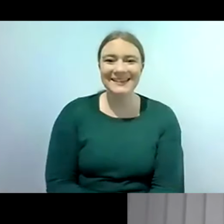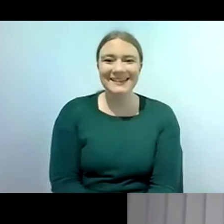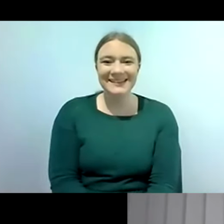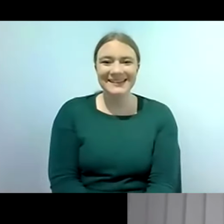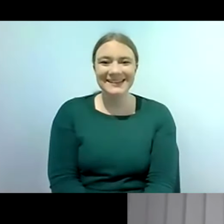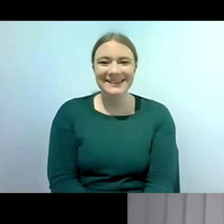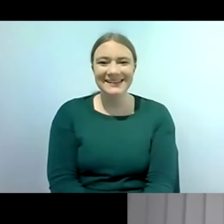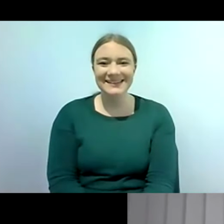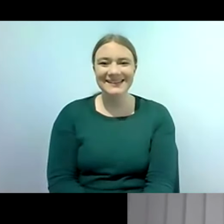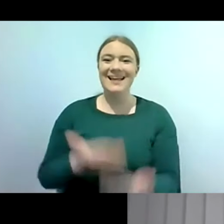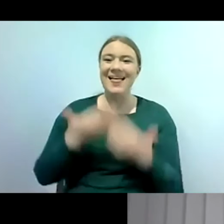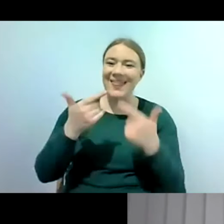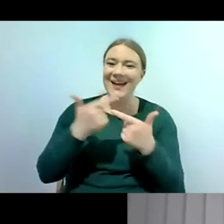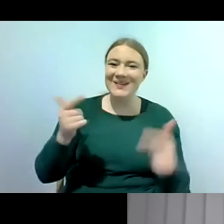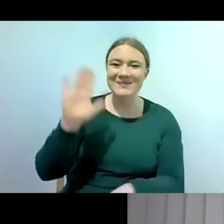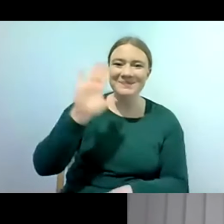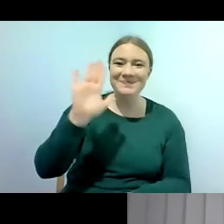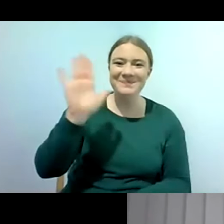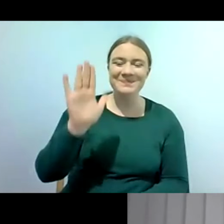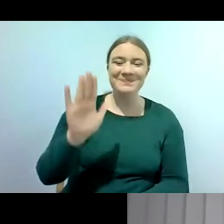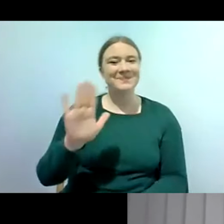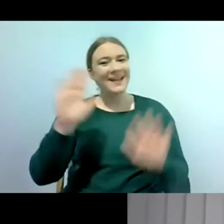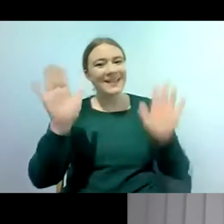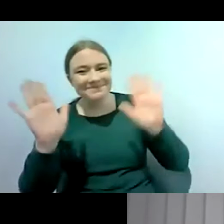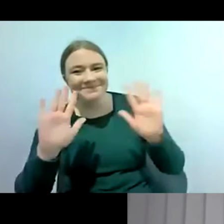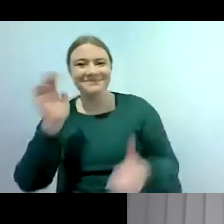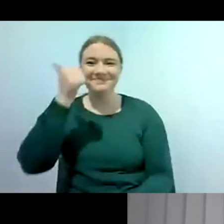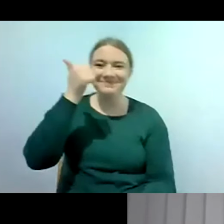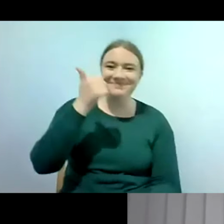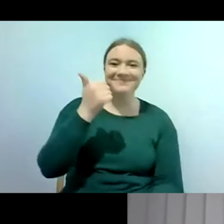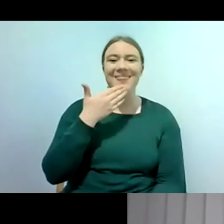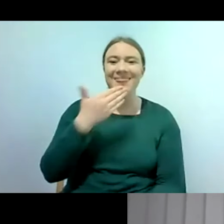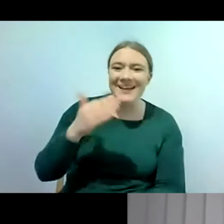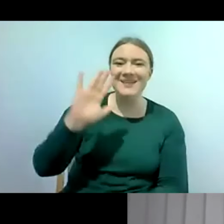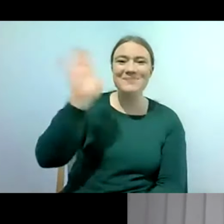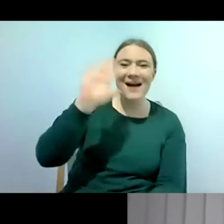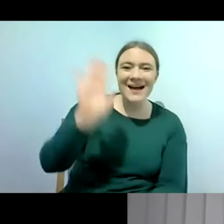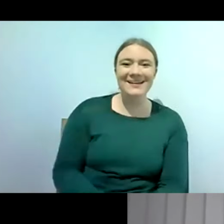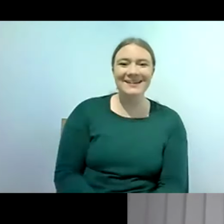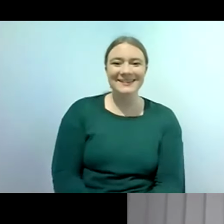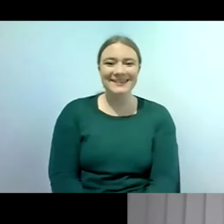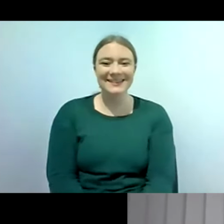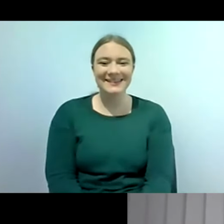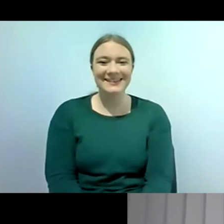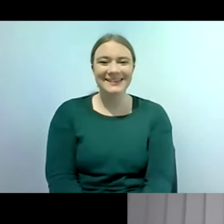thanks ever so much thanks everybody